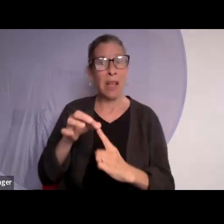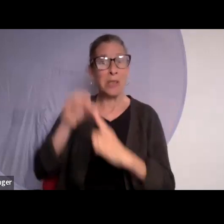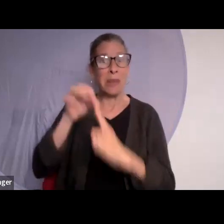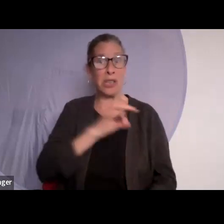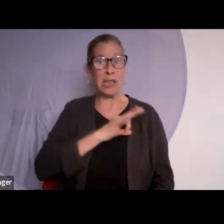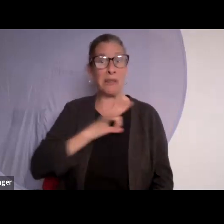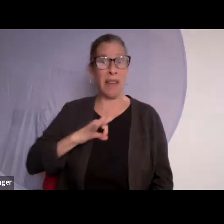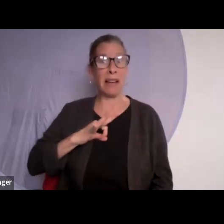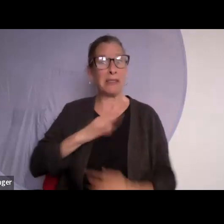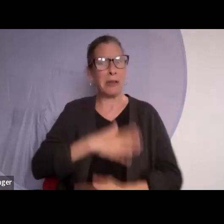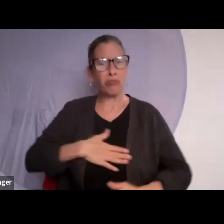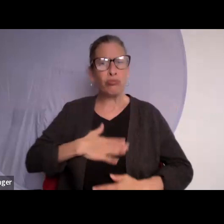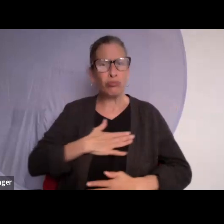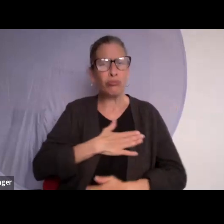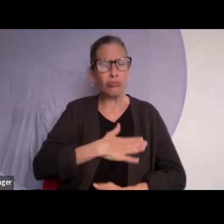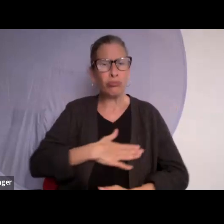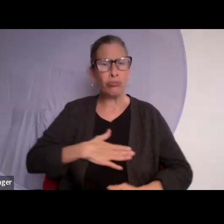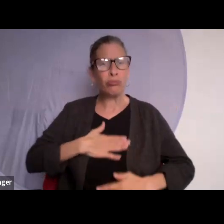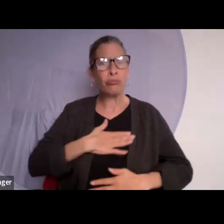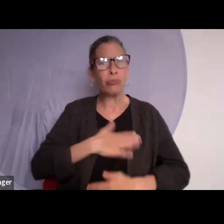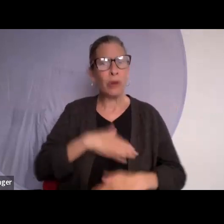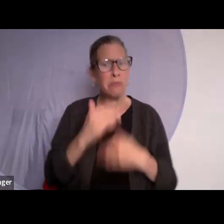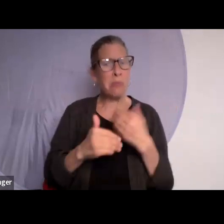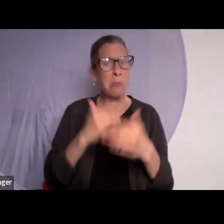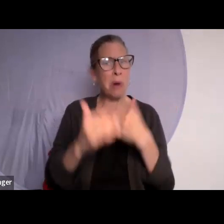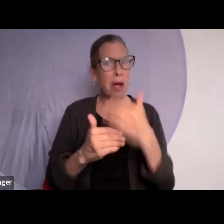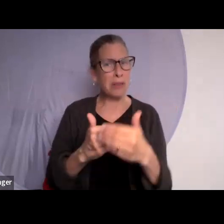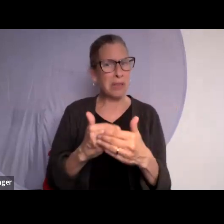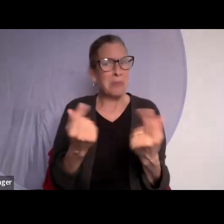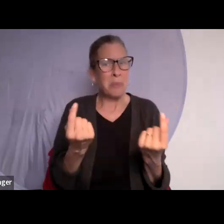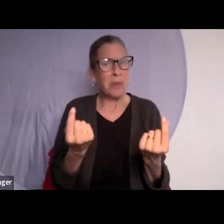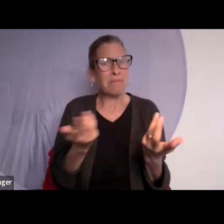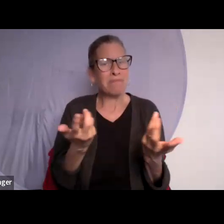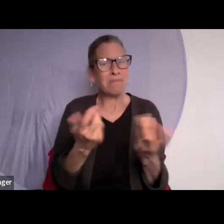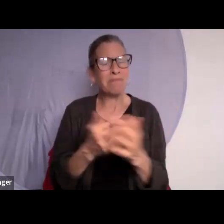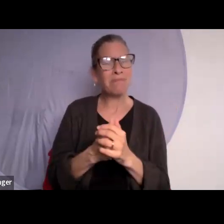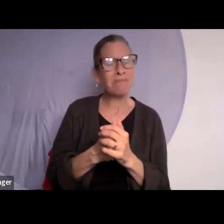enjoyed the process of clicking on the ally icon. And it gives